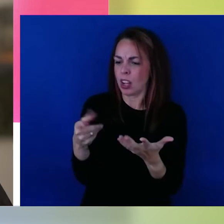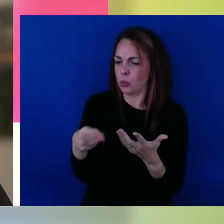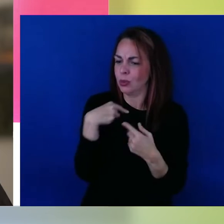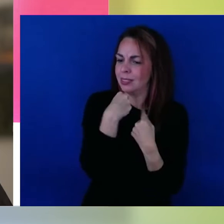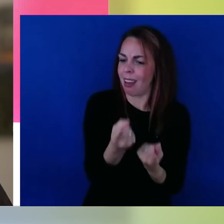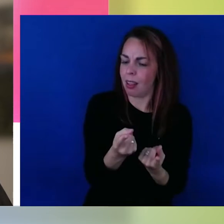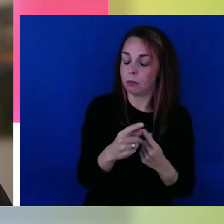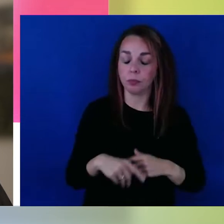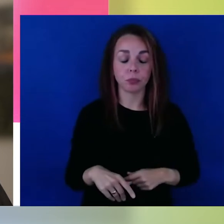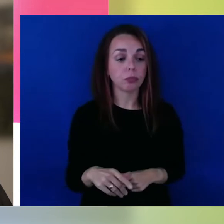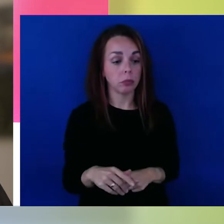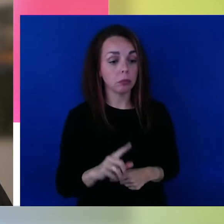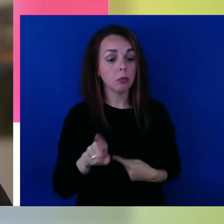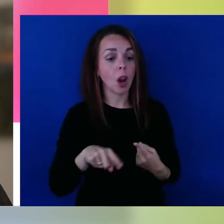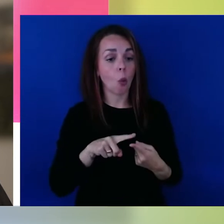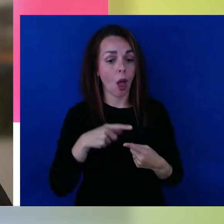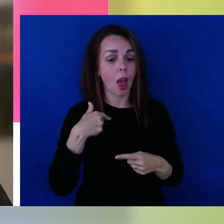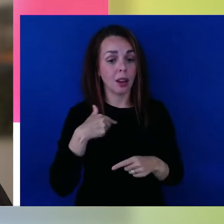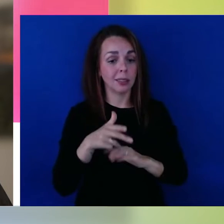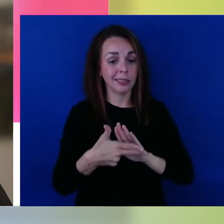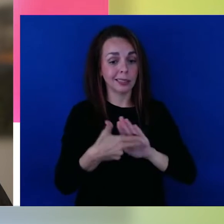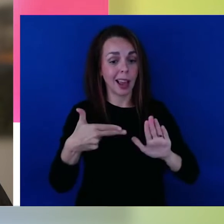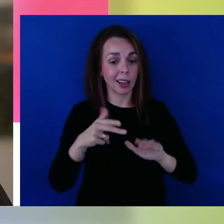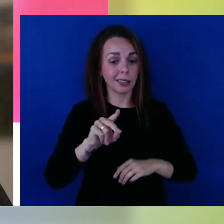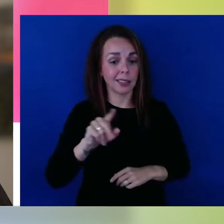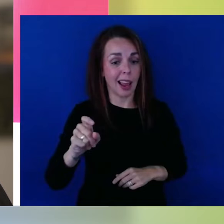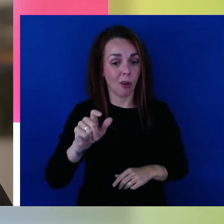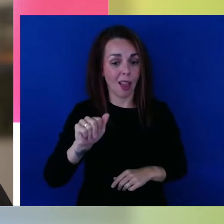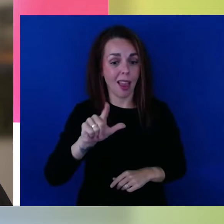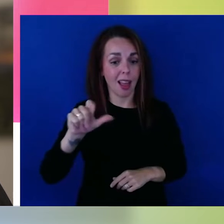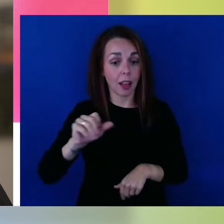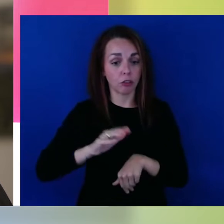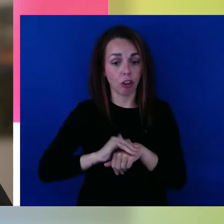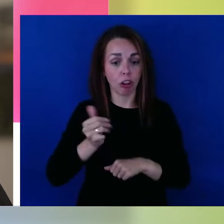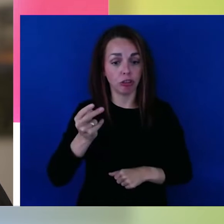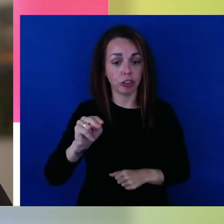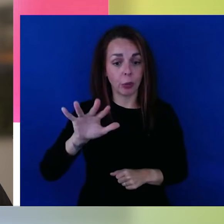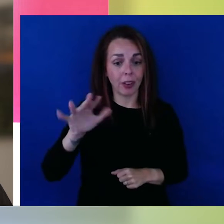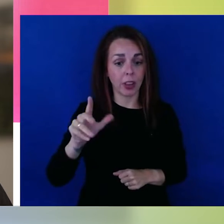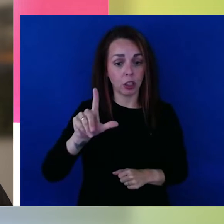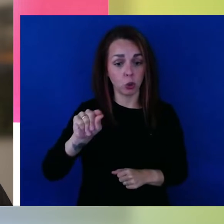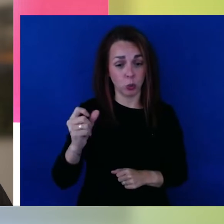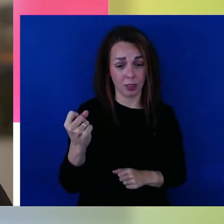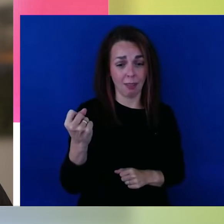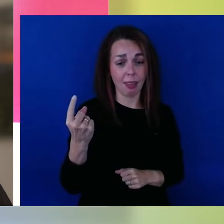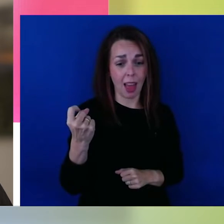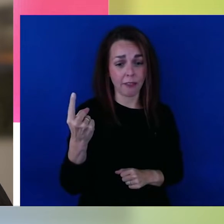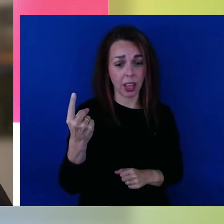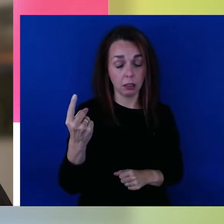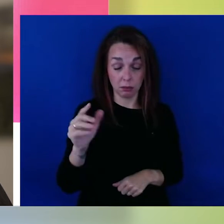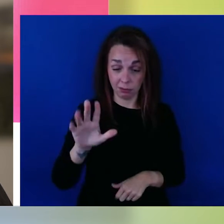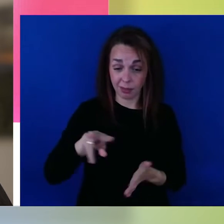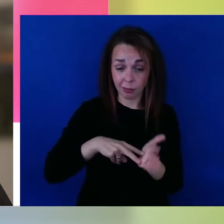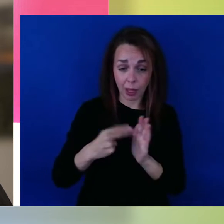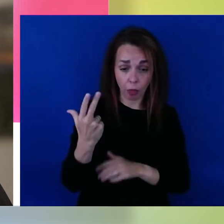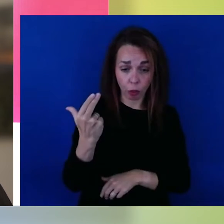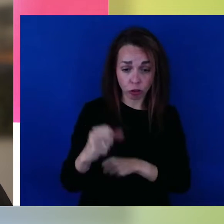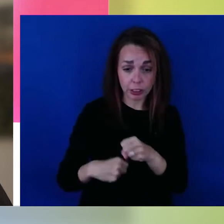When I was diagnosed with ALS on January 5th, 2011, 13 years ago,